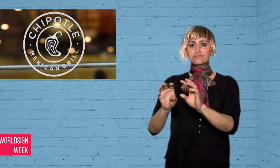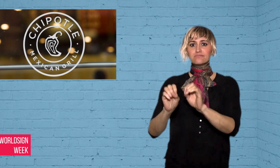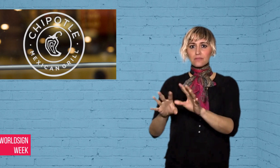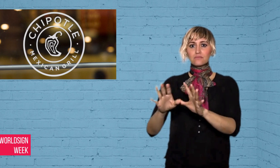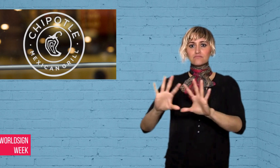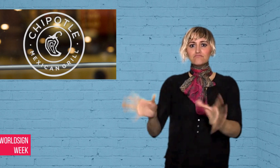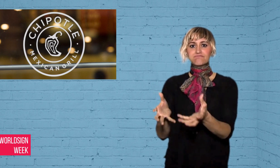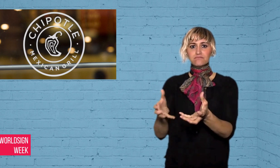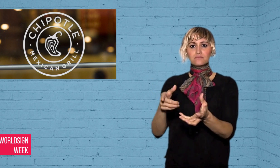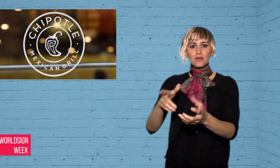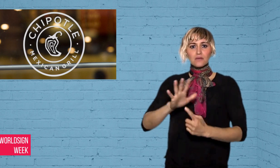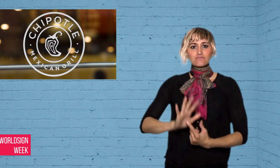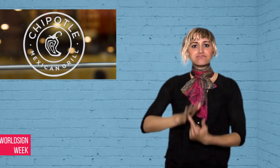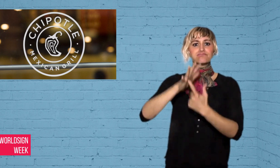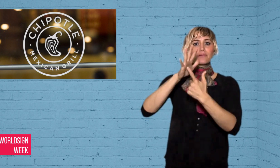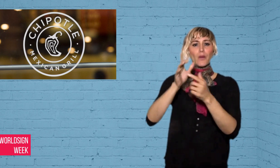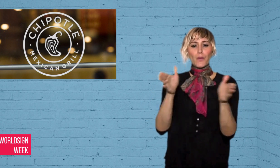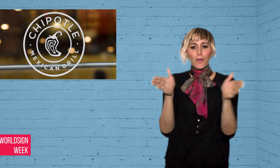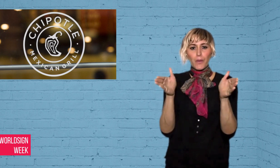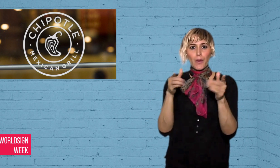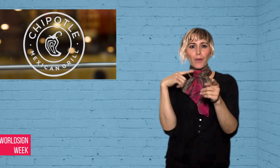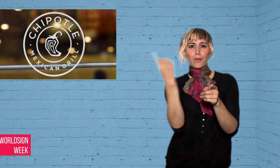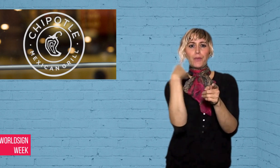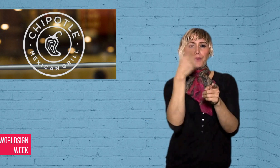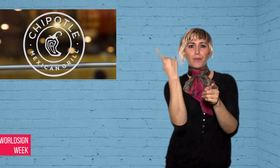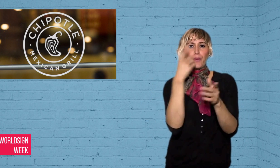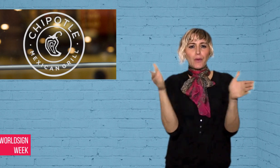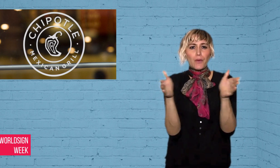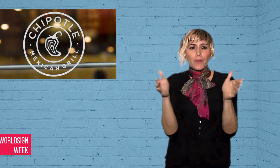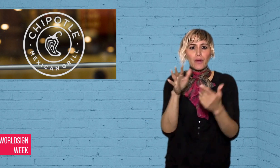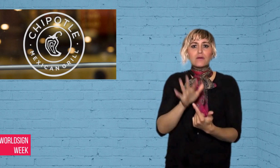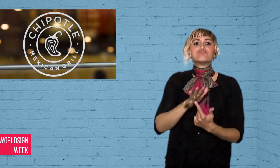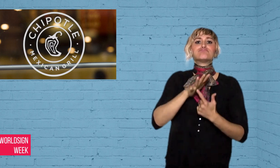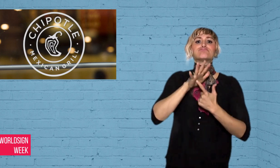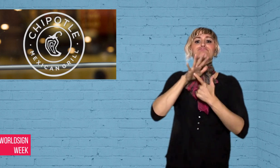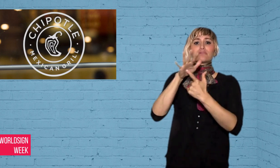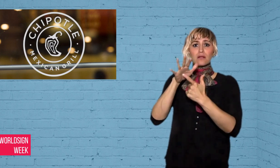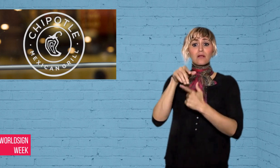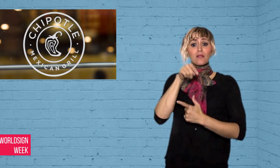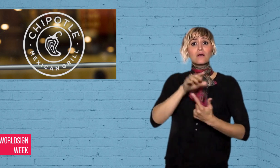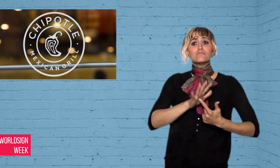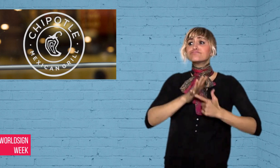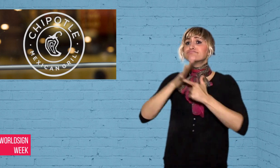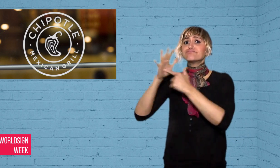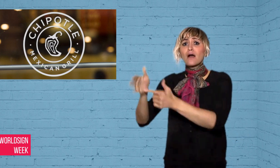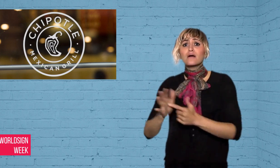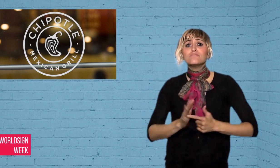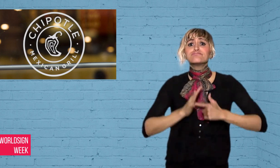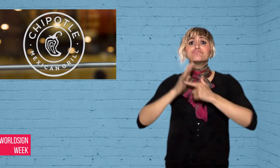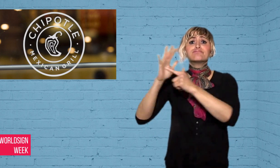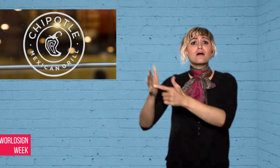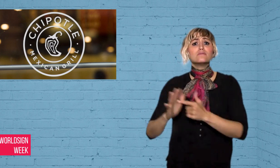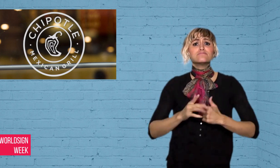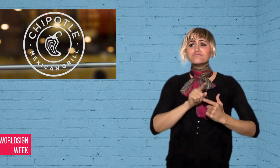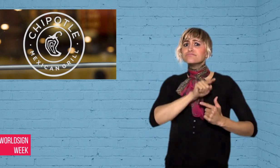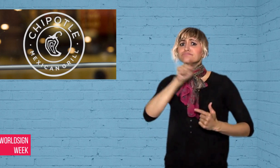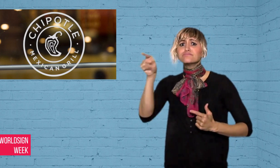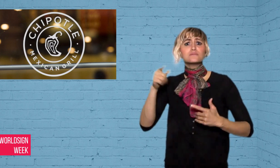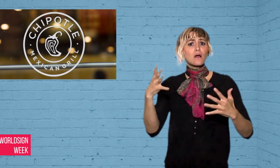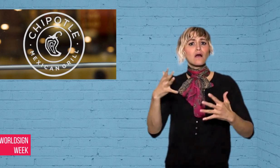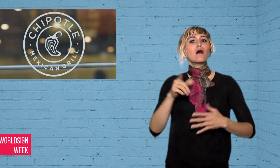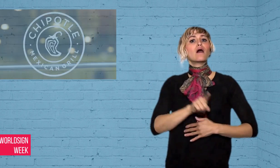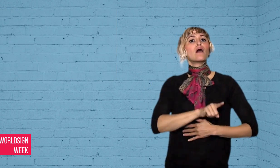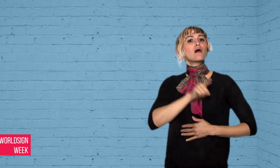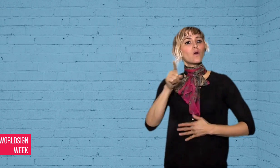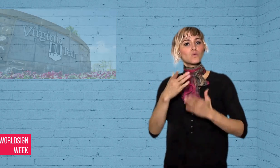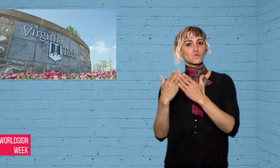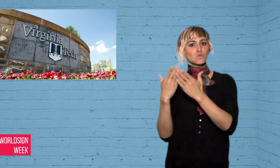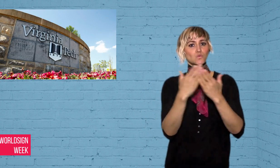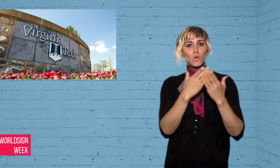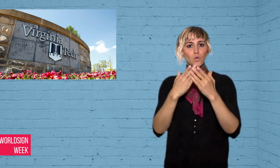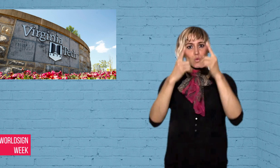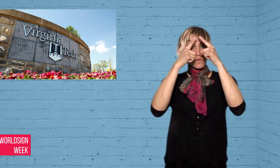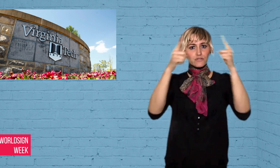The flights will take place on the school